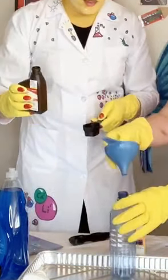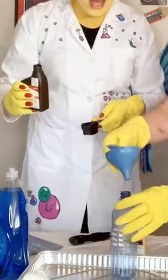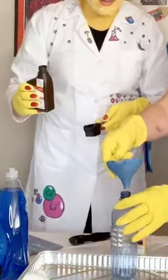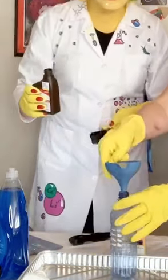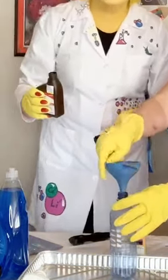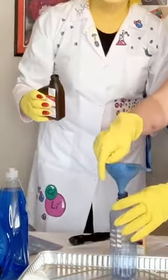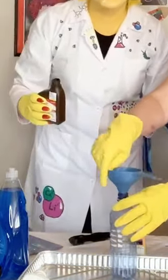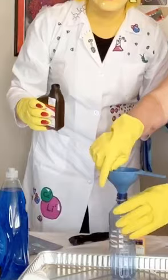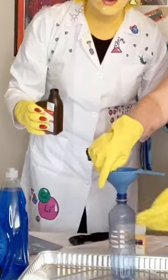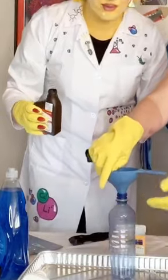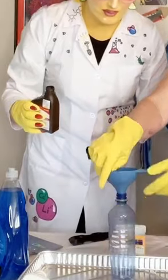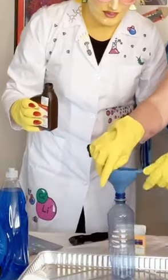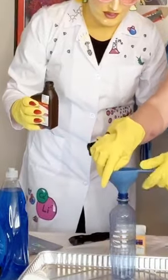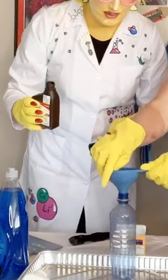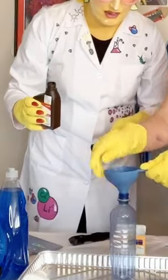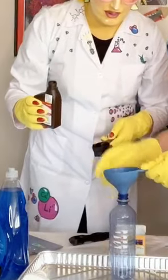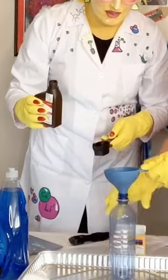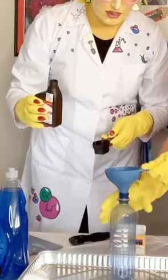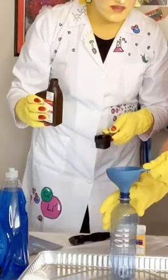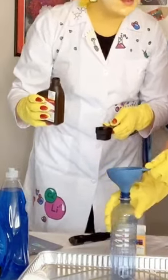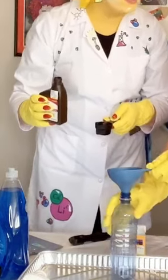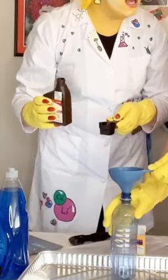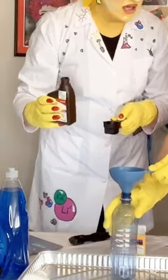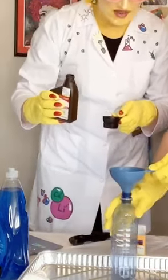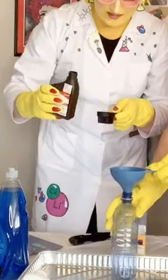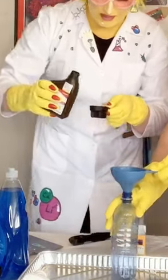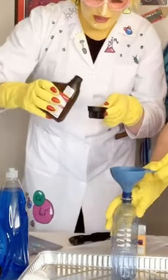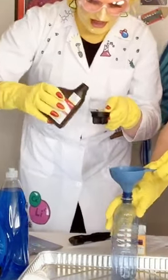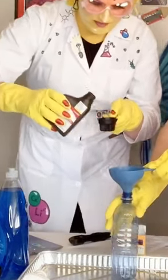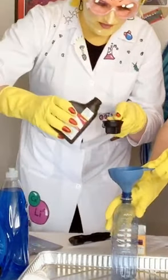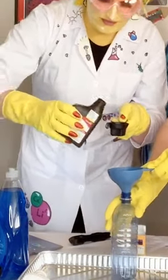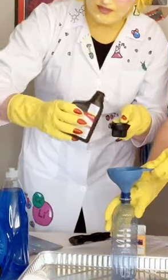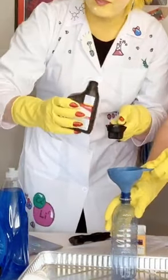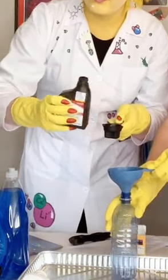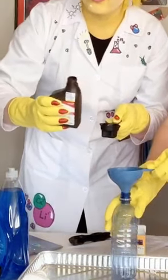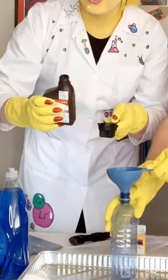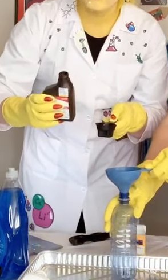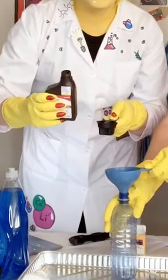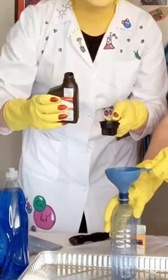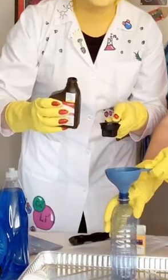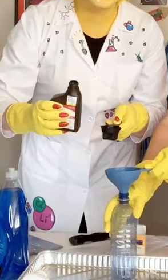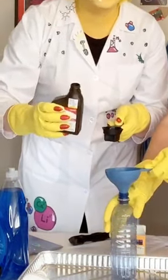we have a little funnel. BARB: Get the funnel ready. CALI: Perfect. Thank you, Miss Barb AARON: Putting the fun in funnel! CALI: Putting in the fun in funnel!